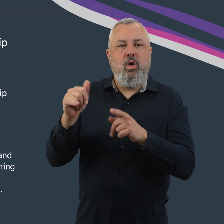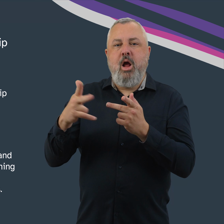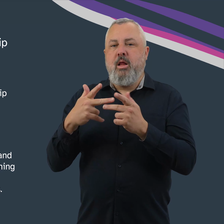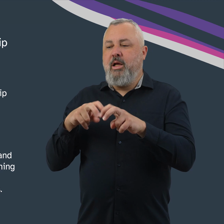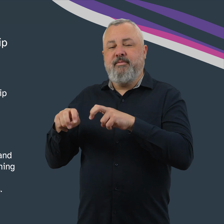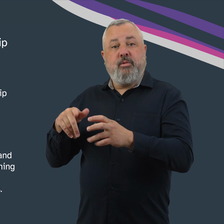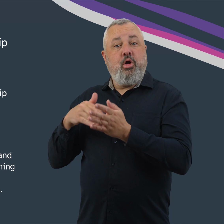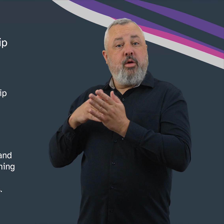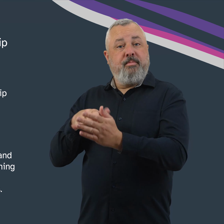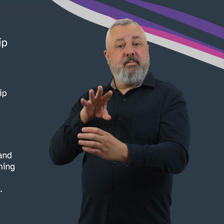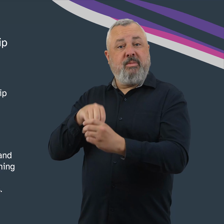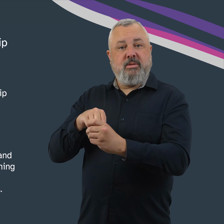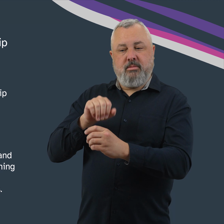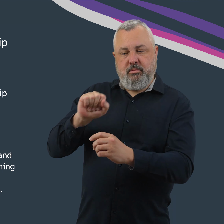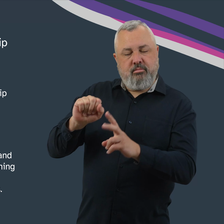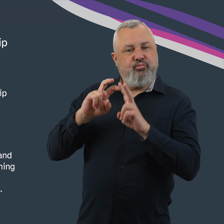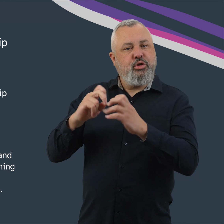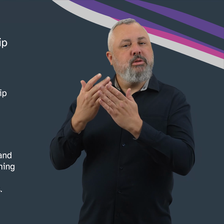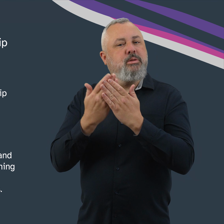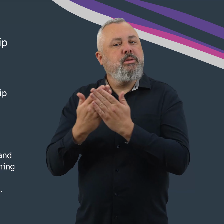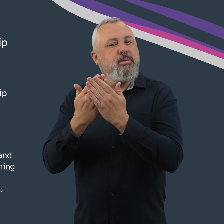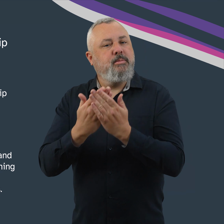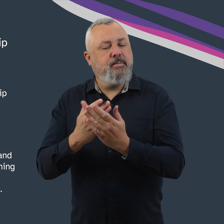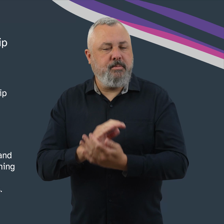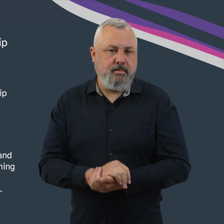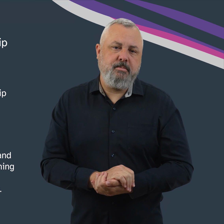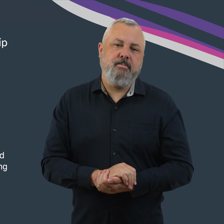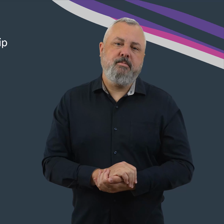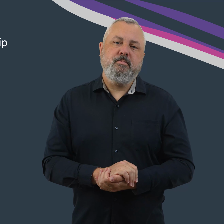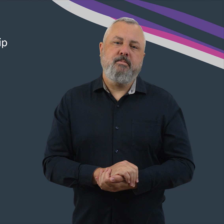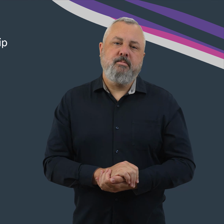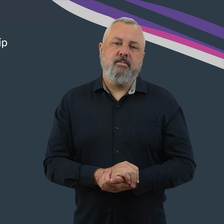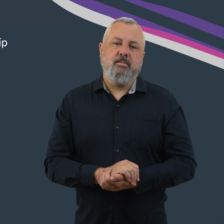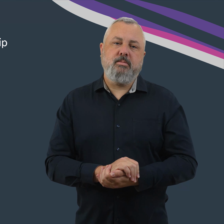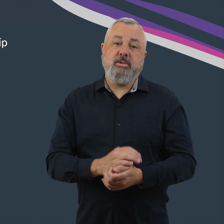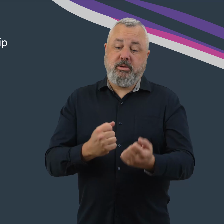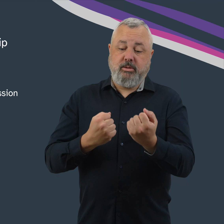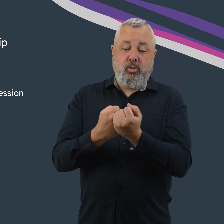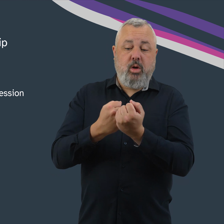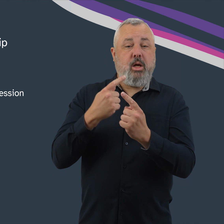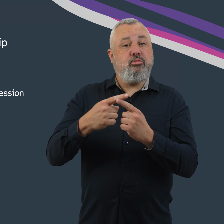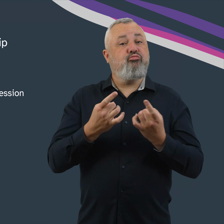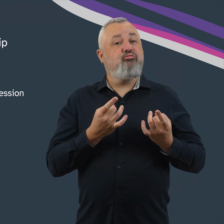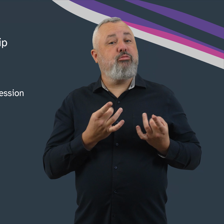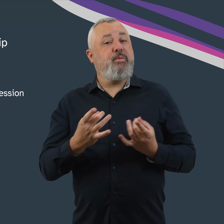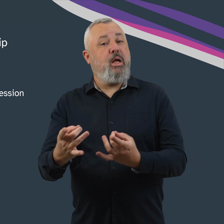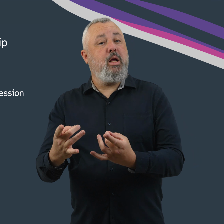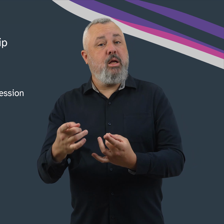other activities to support the participant in their research studies. Support & getting ready